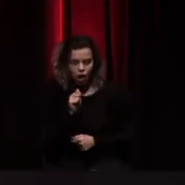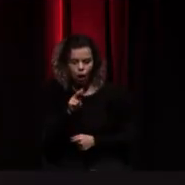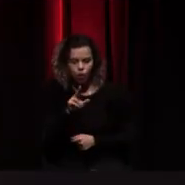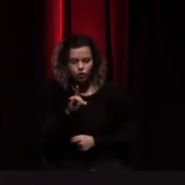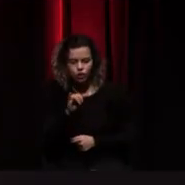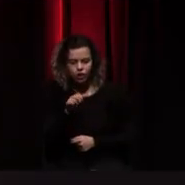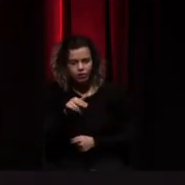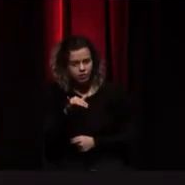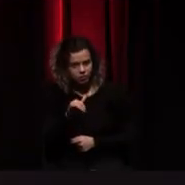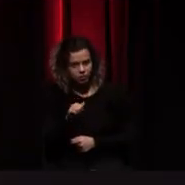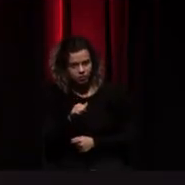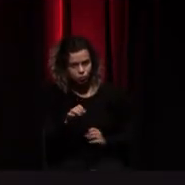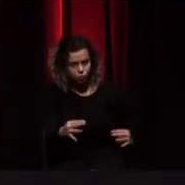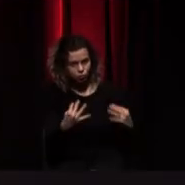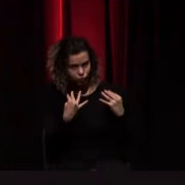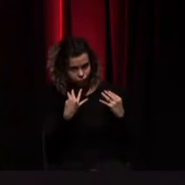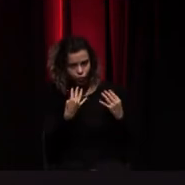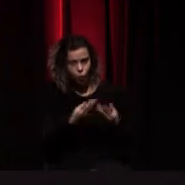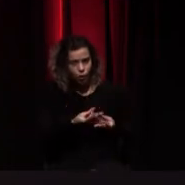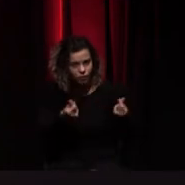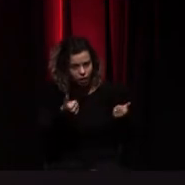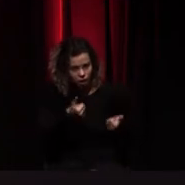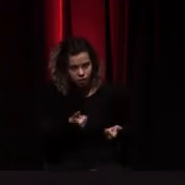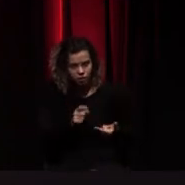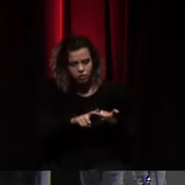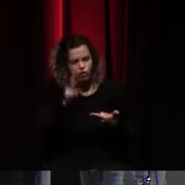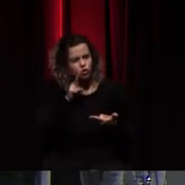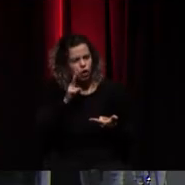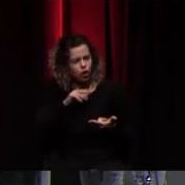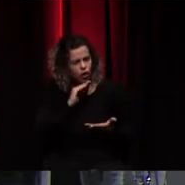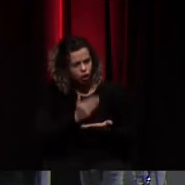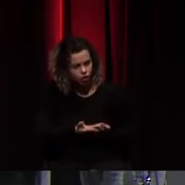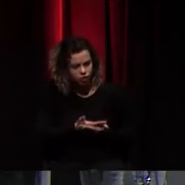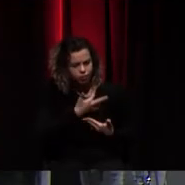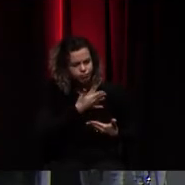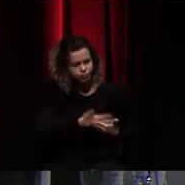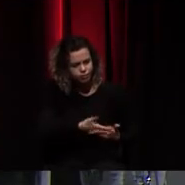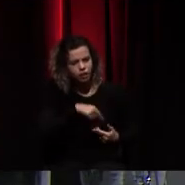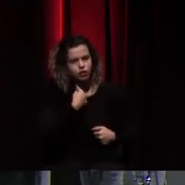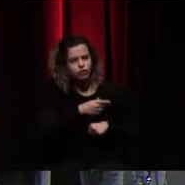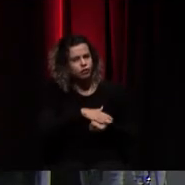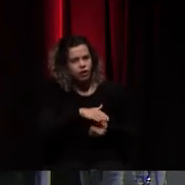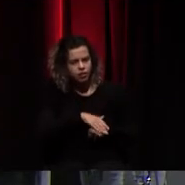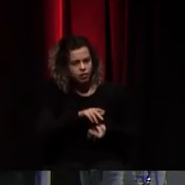our brand, our history, what we do. These are the reasons.